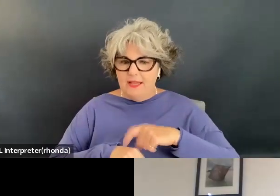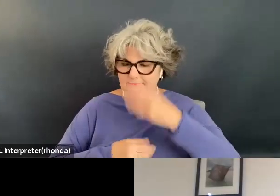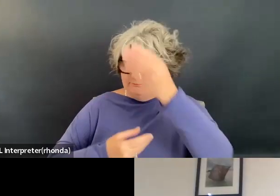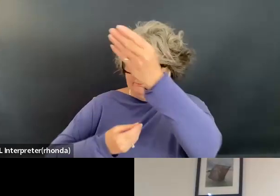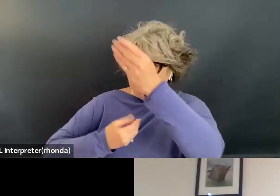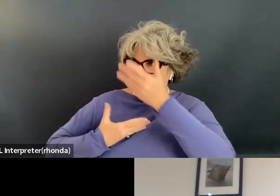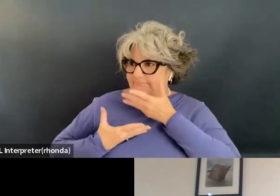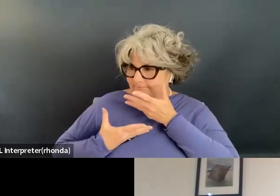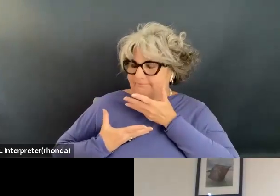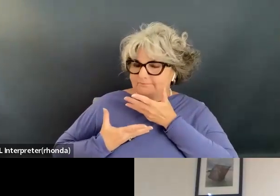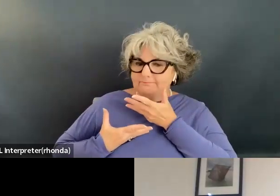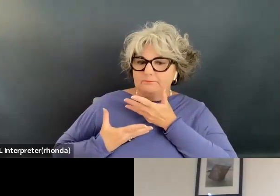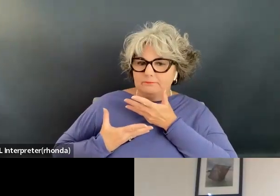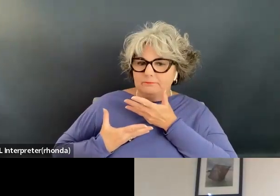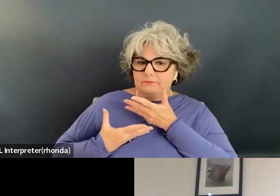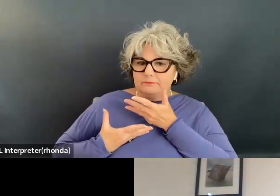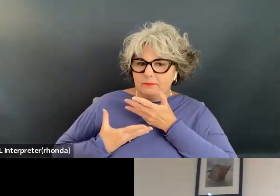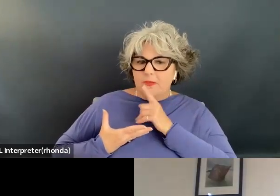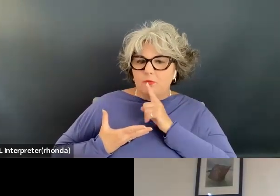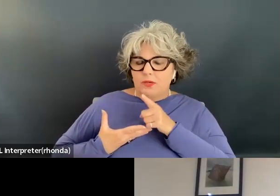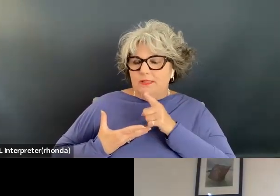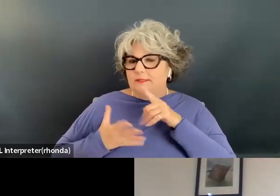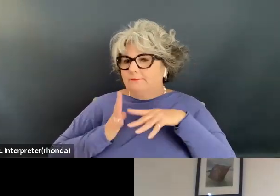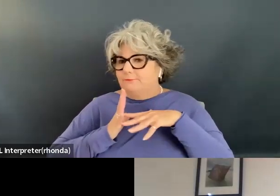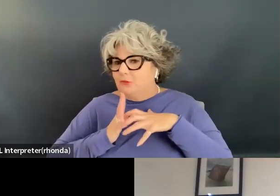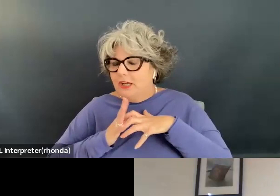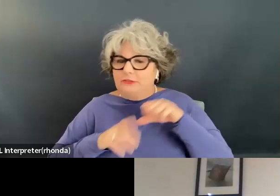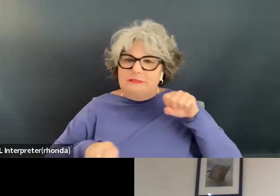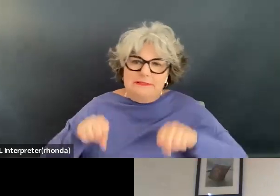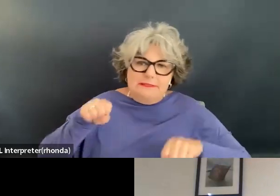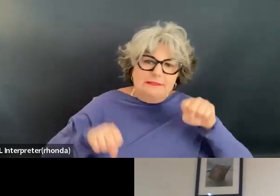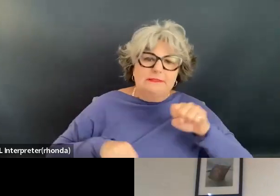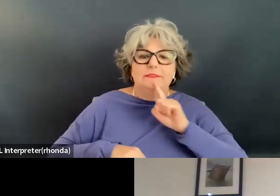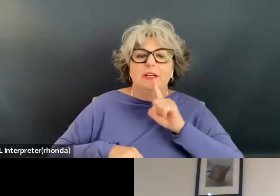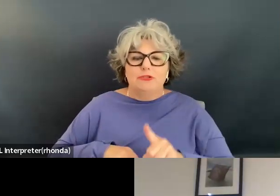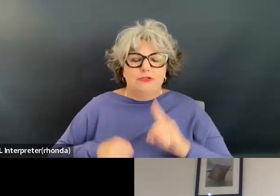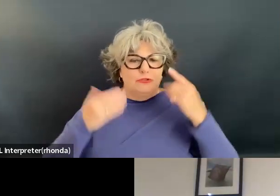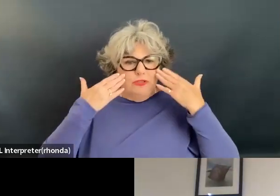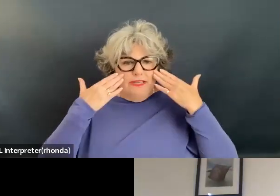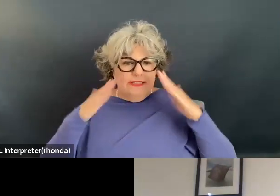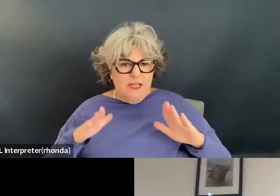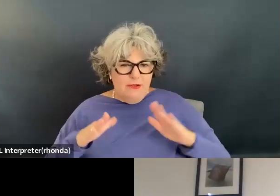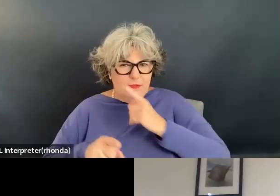and he was so fragile, he wasn't sure, he didn't know if he's doing the right thing.